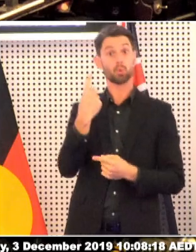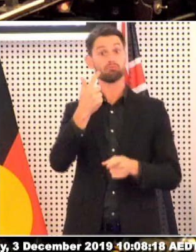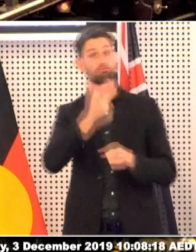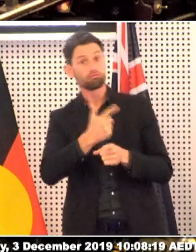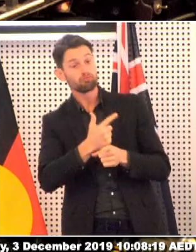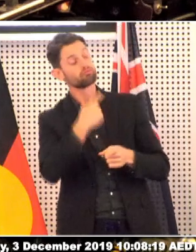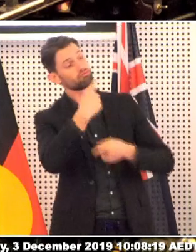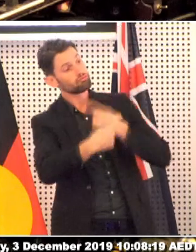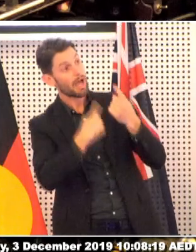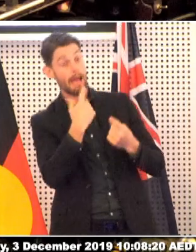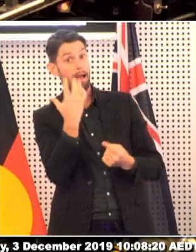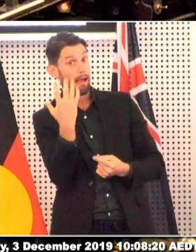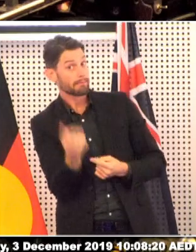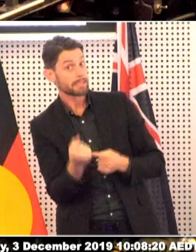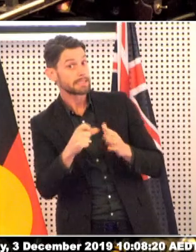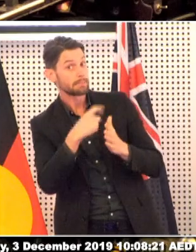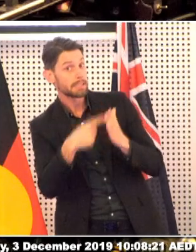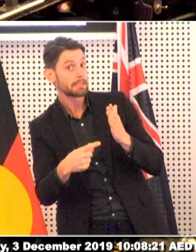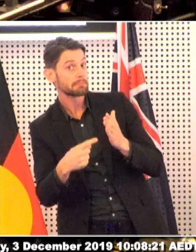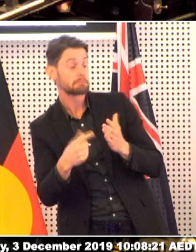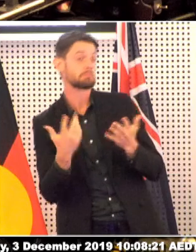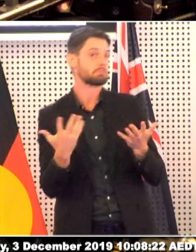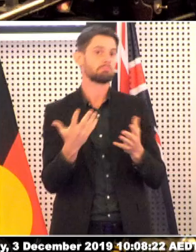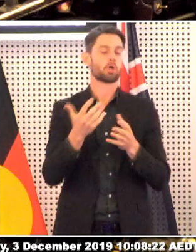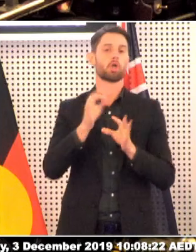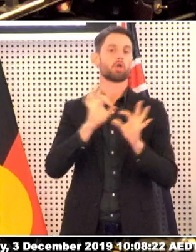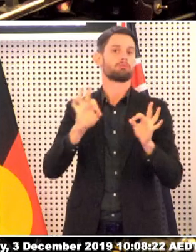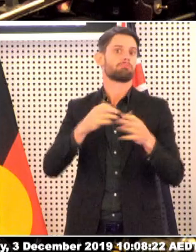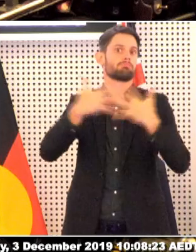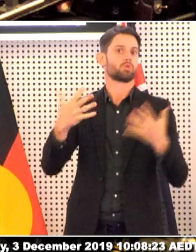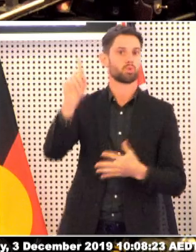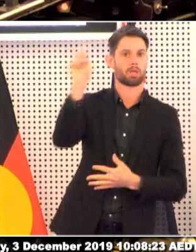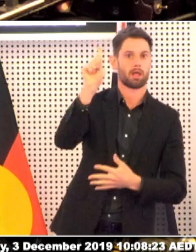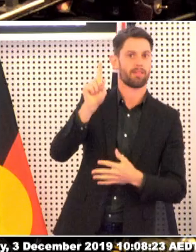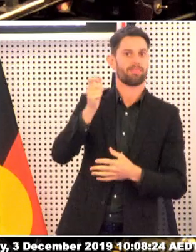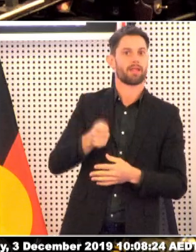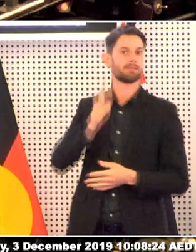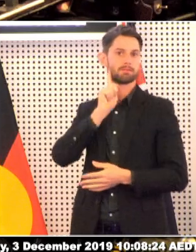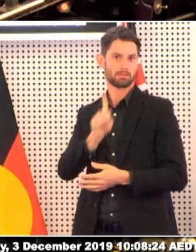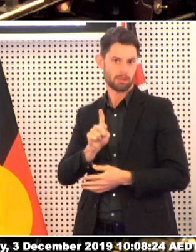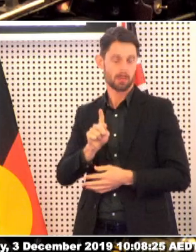And that’s certainly not intended. But what we want to do today is to start to ask the questions